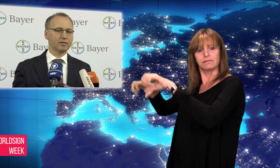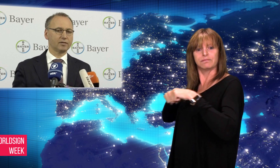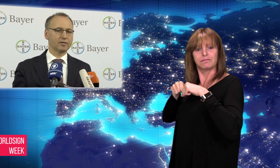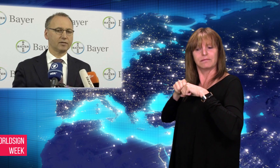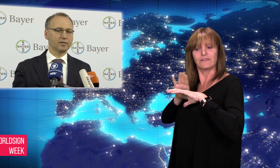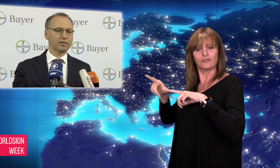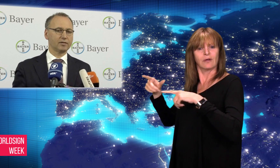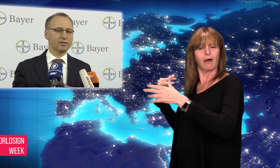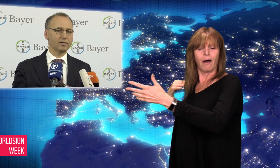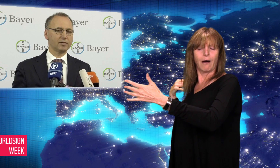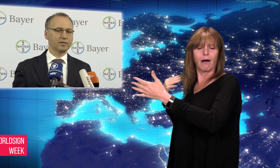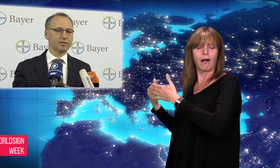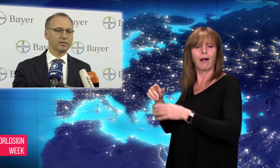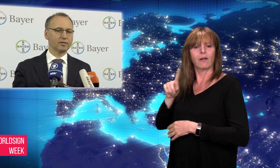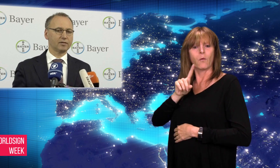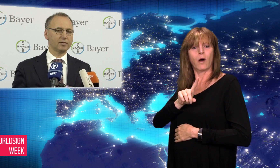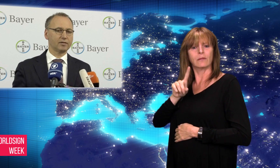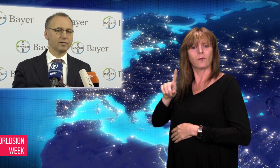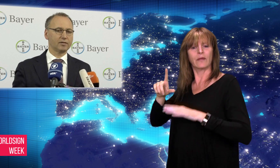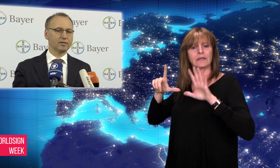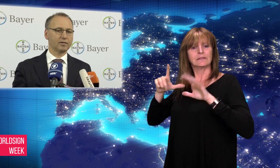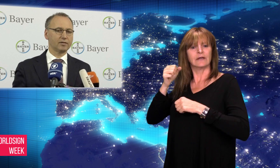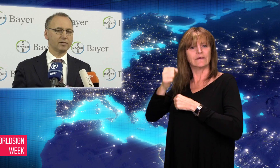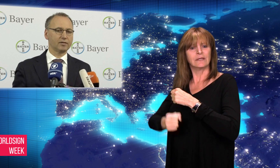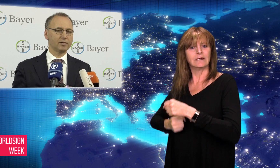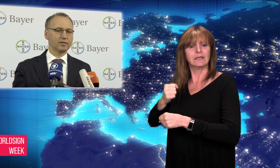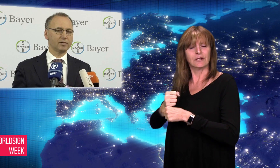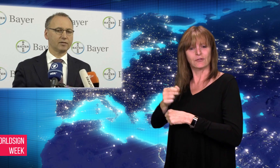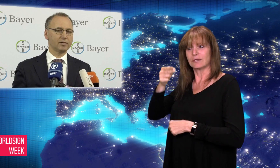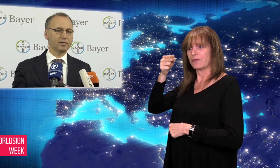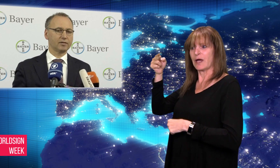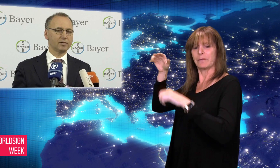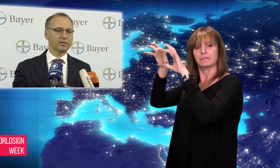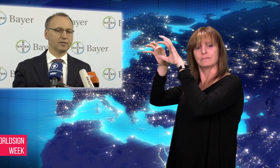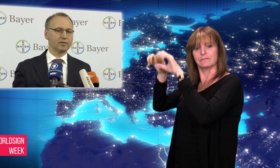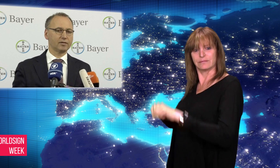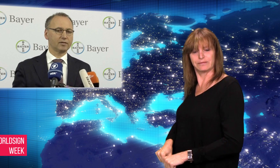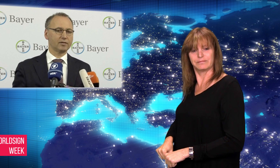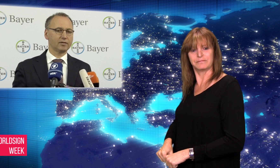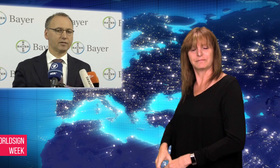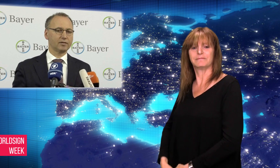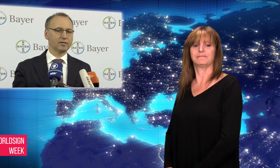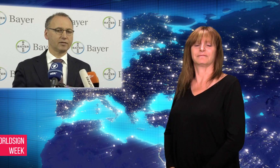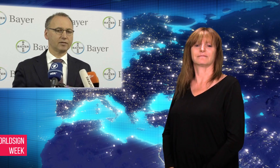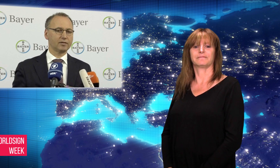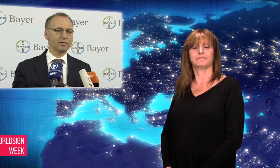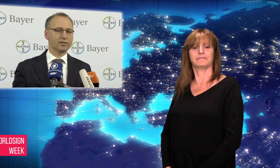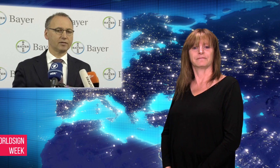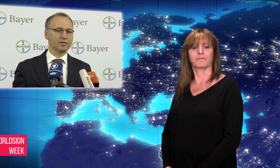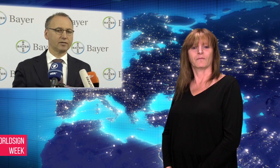place in September 2016, and Bayer